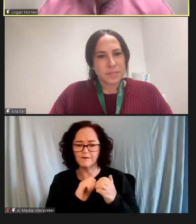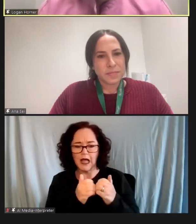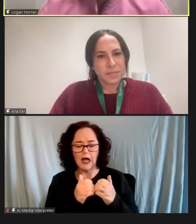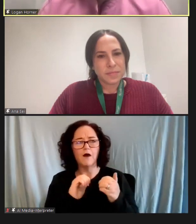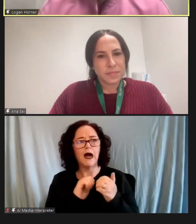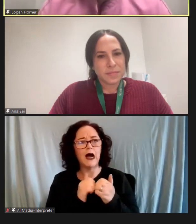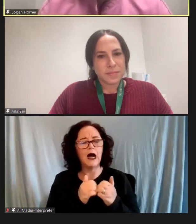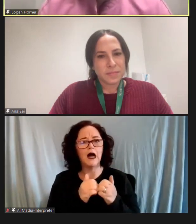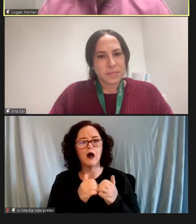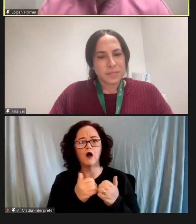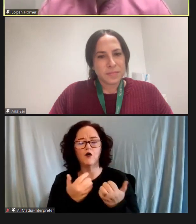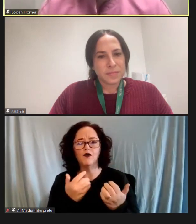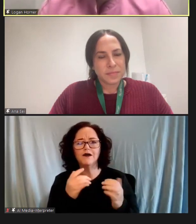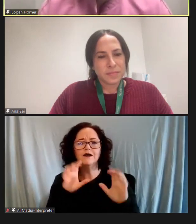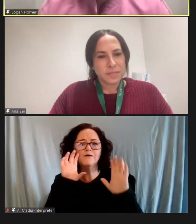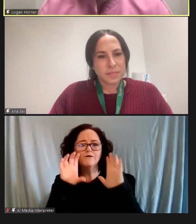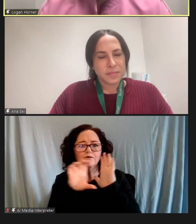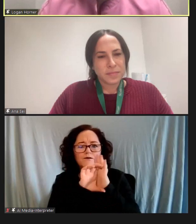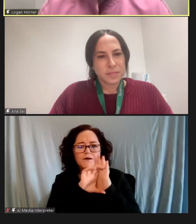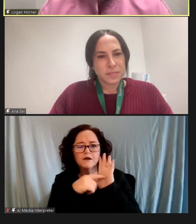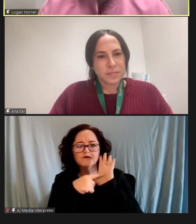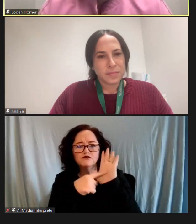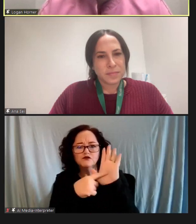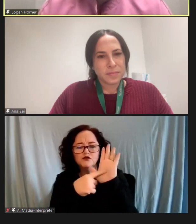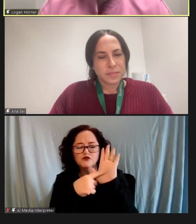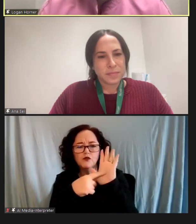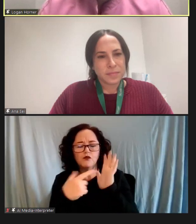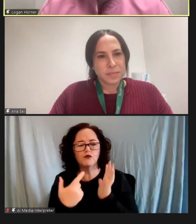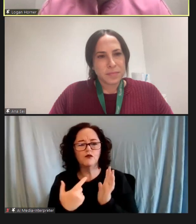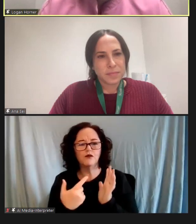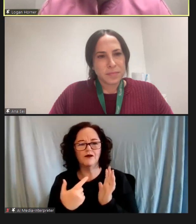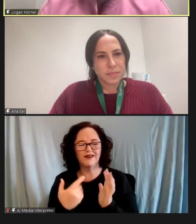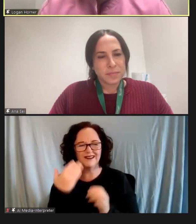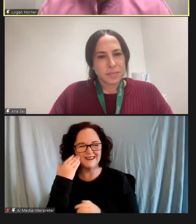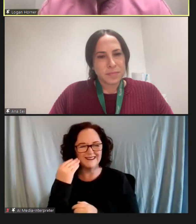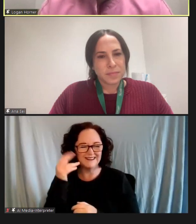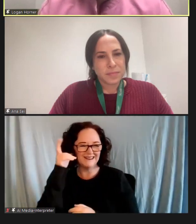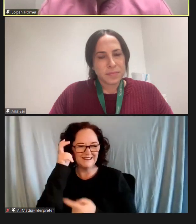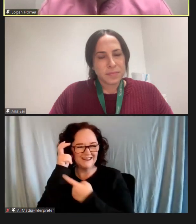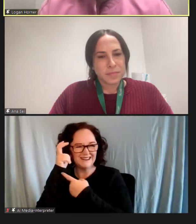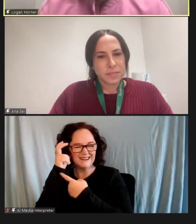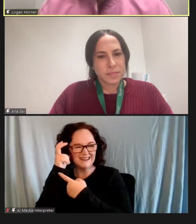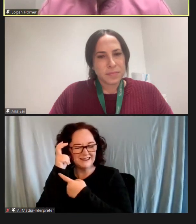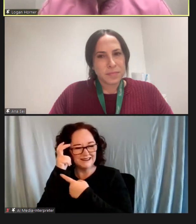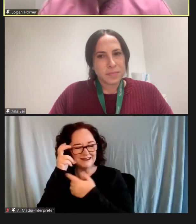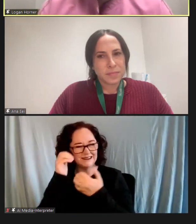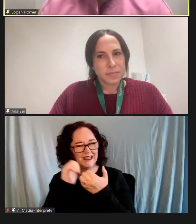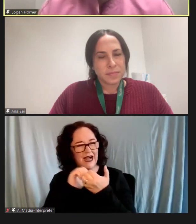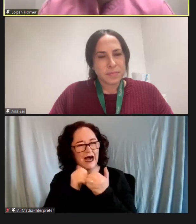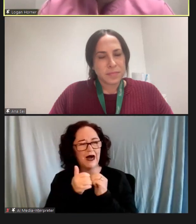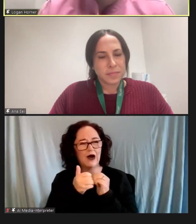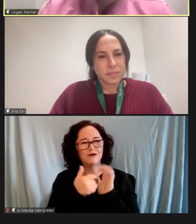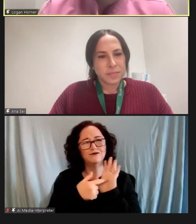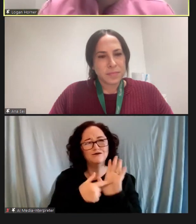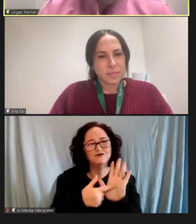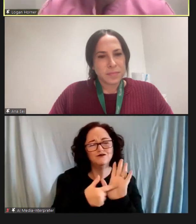when it's so hard to see